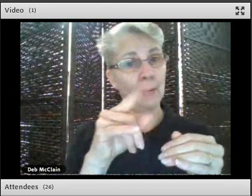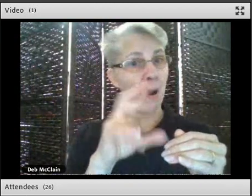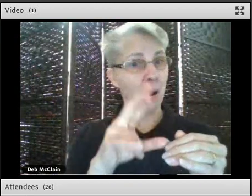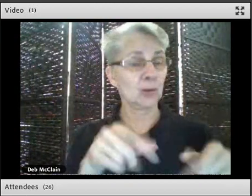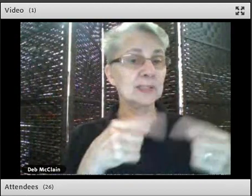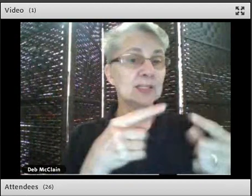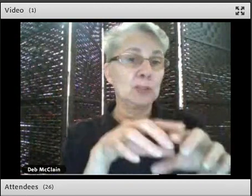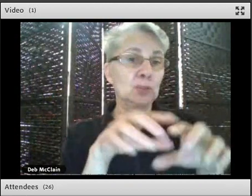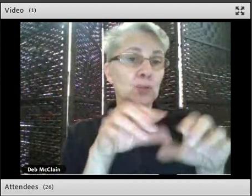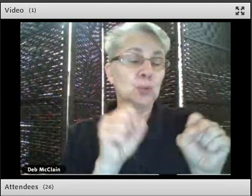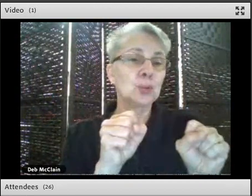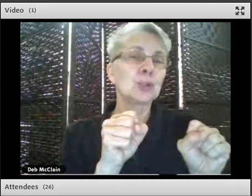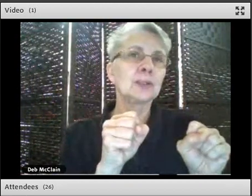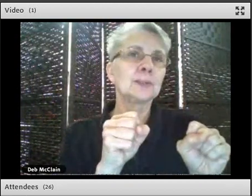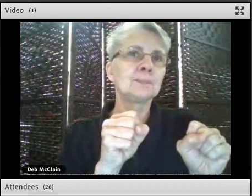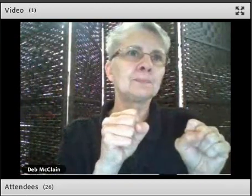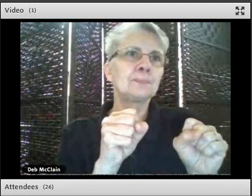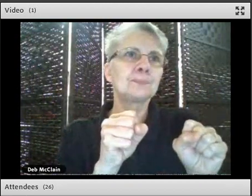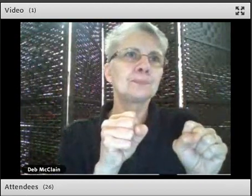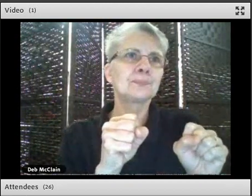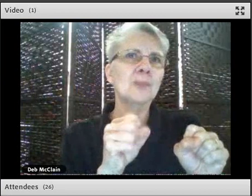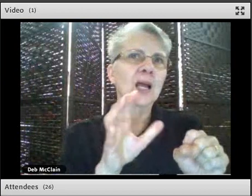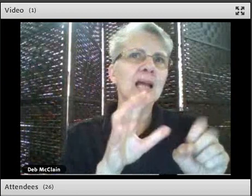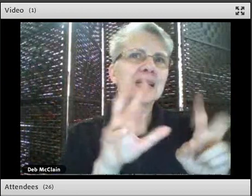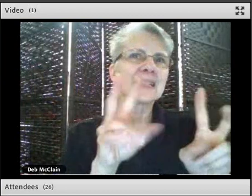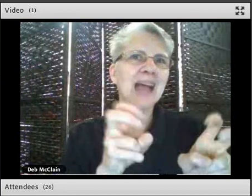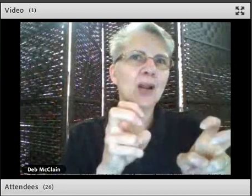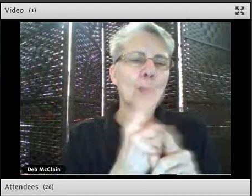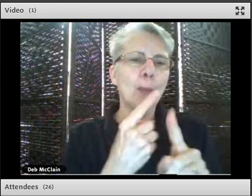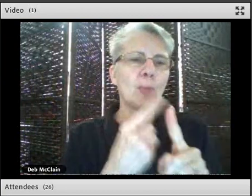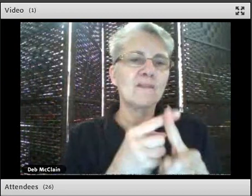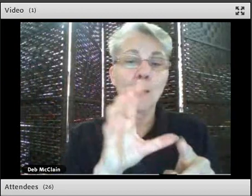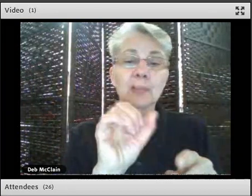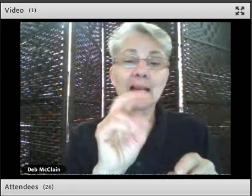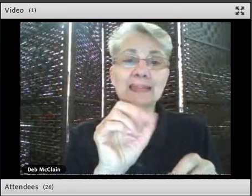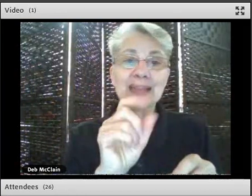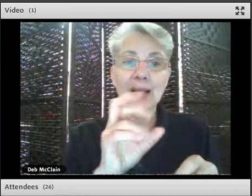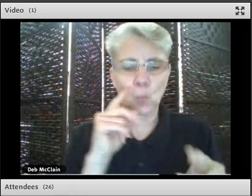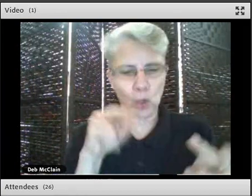we're looking on the containers for a publication statement. And we see that